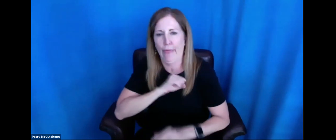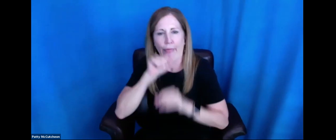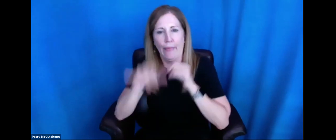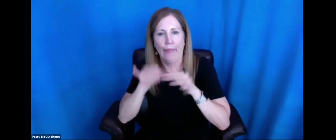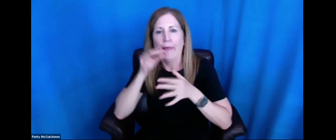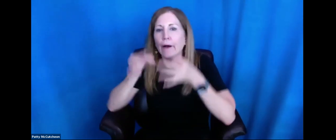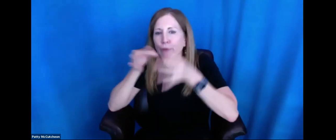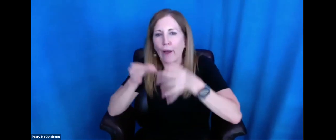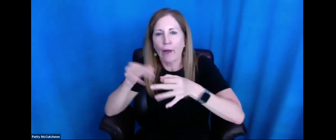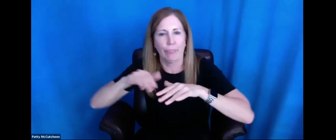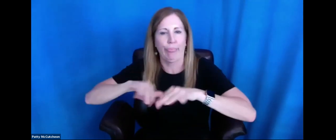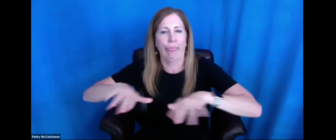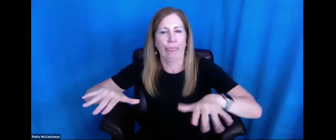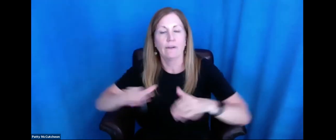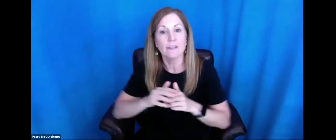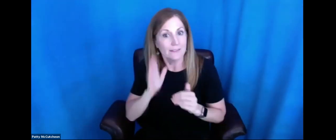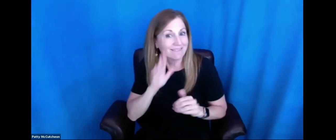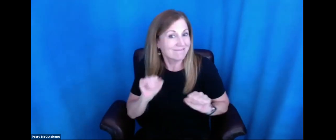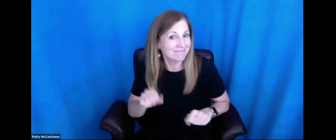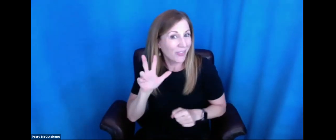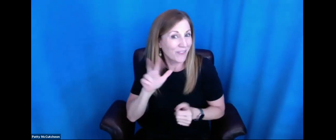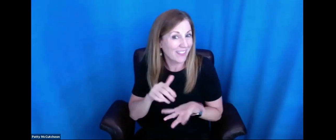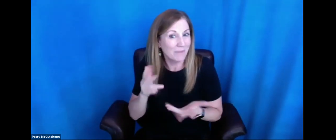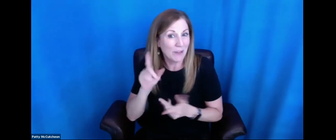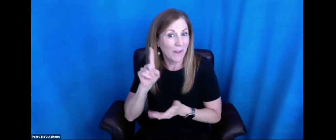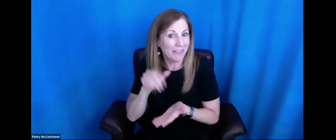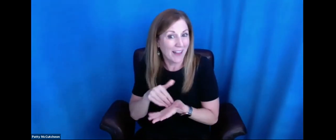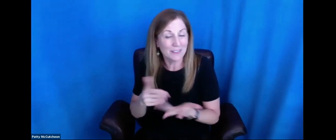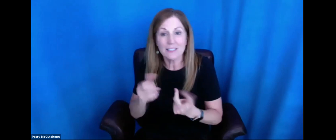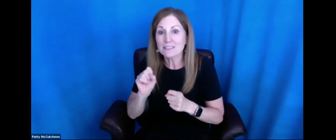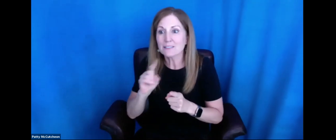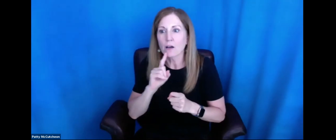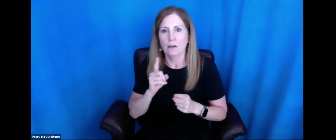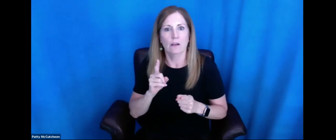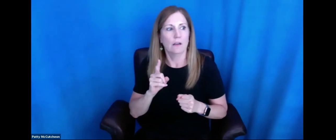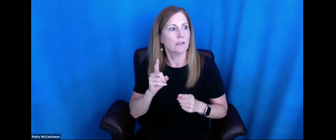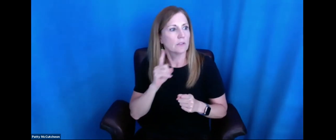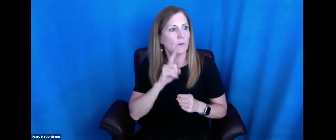We have to get that number down. That's the name of the game here.